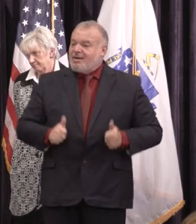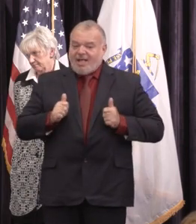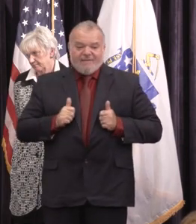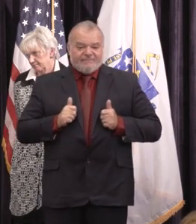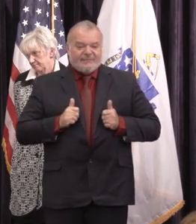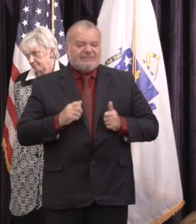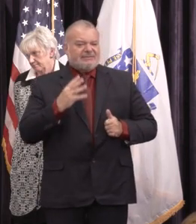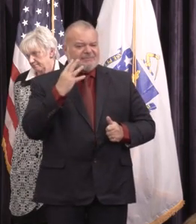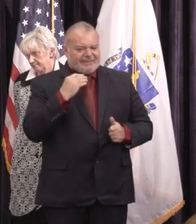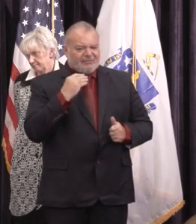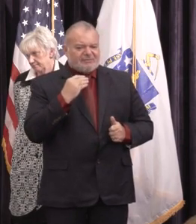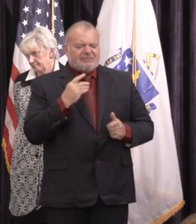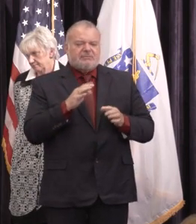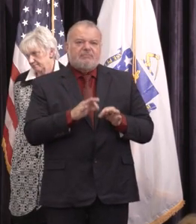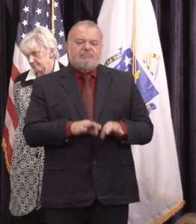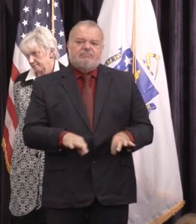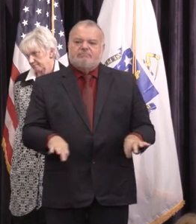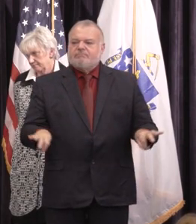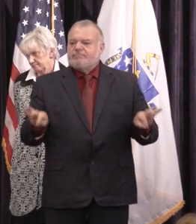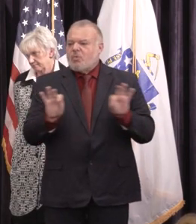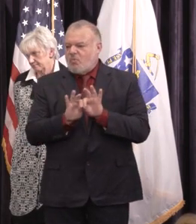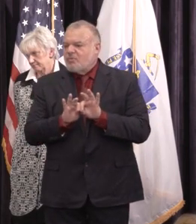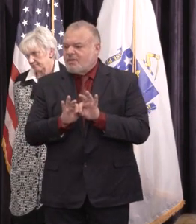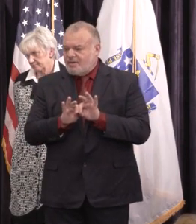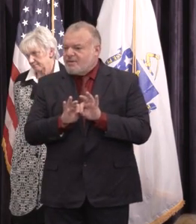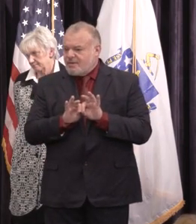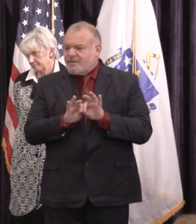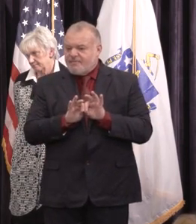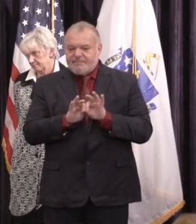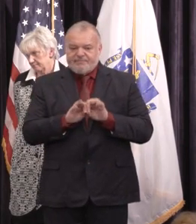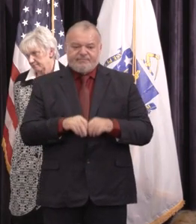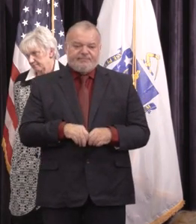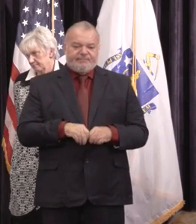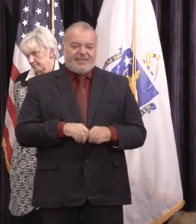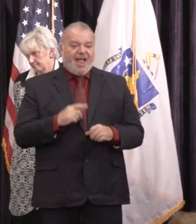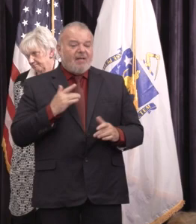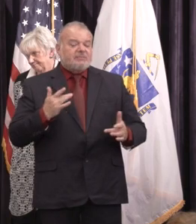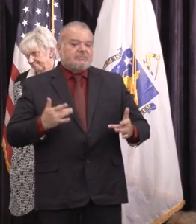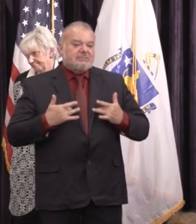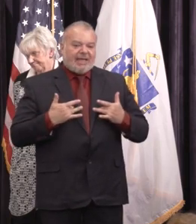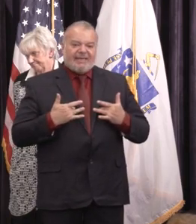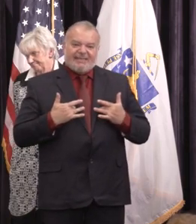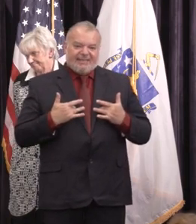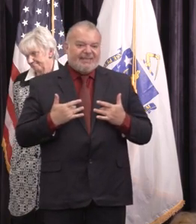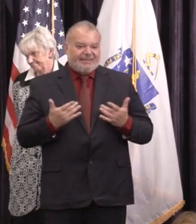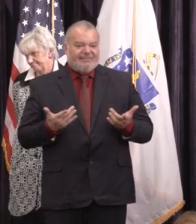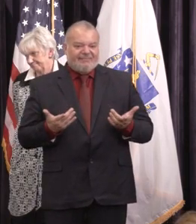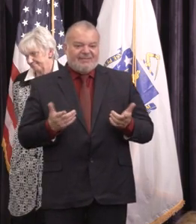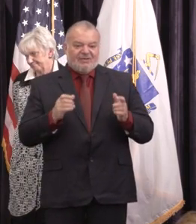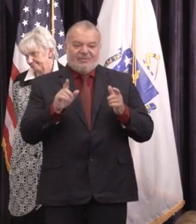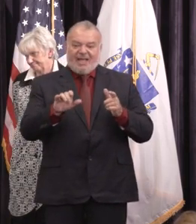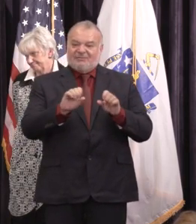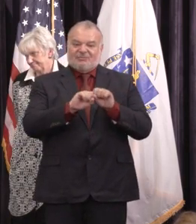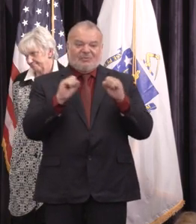be part of the communications team in an agency that is changing. We think about and talk about